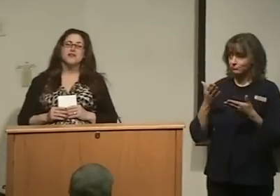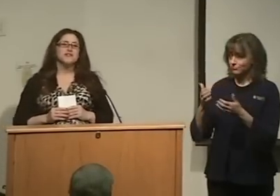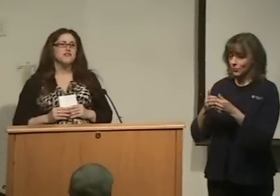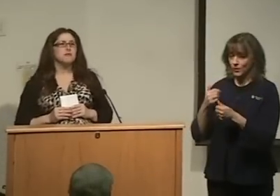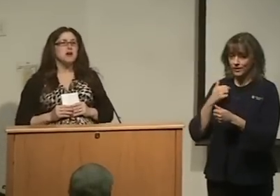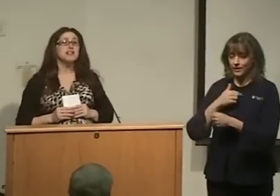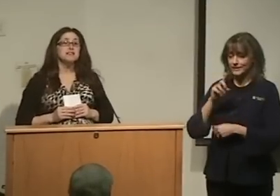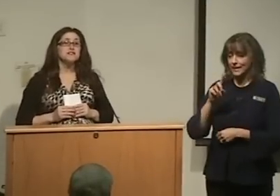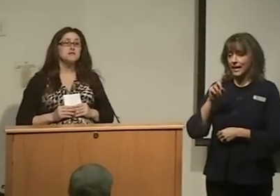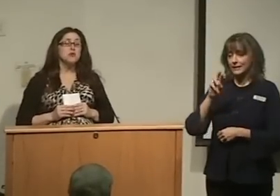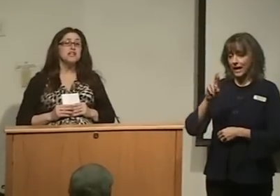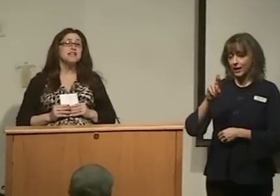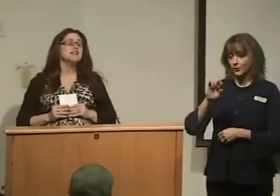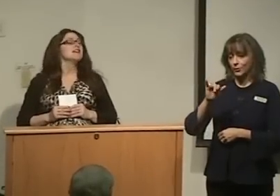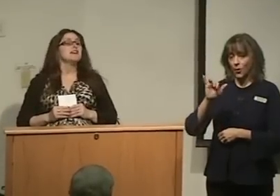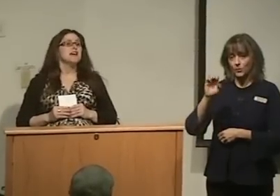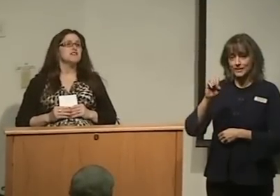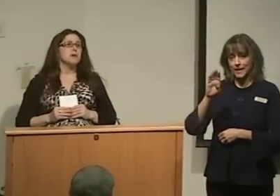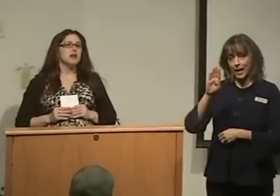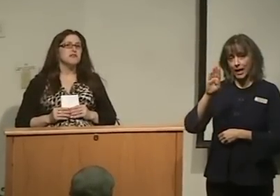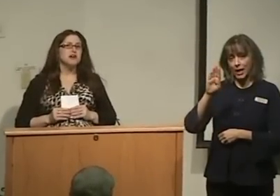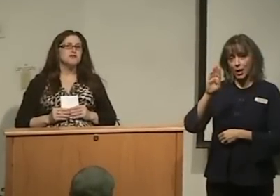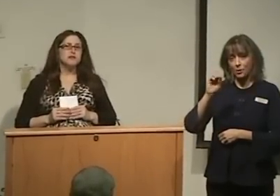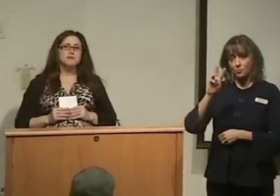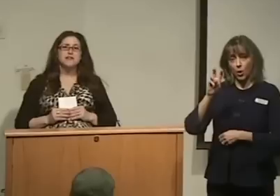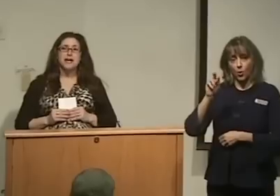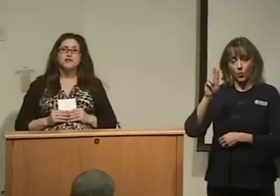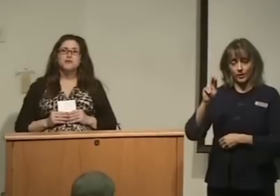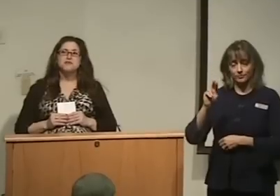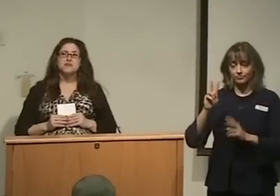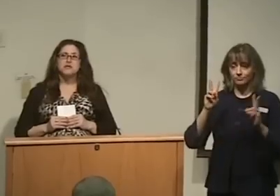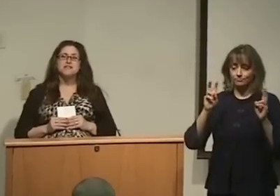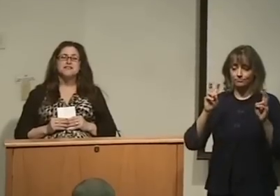with us this morning as part of our flipped classroom series.